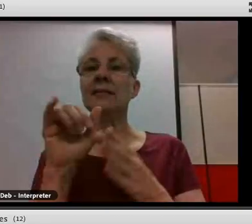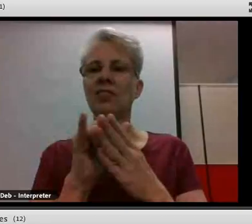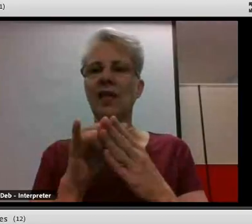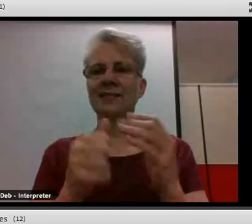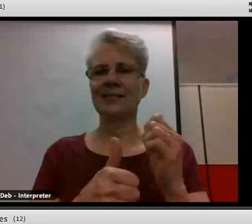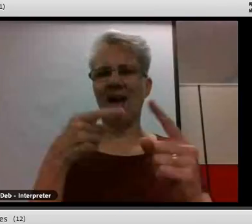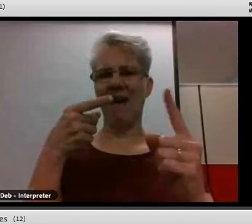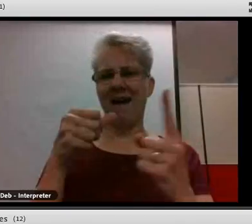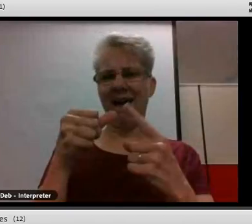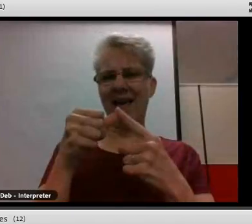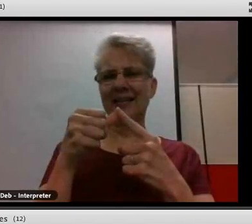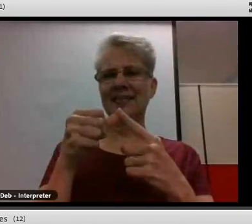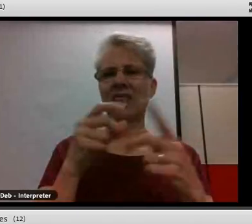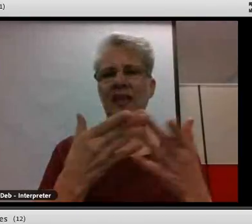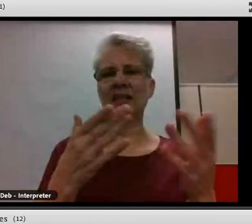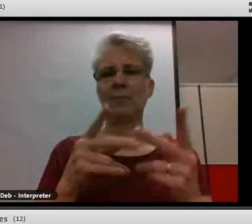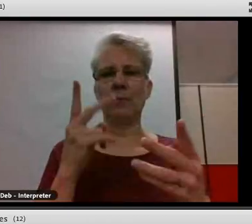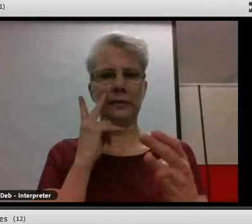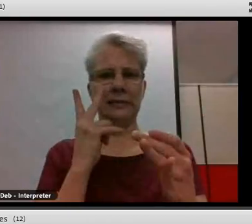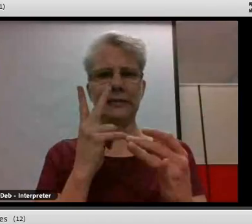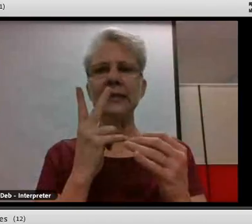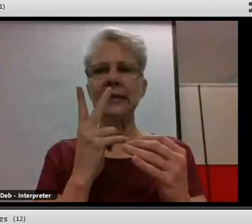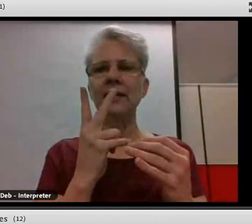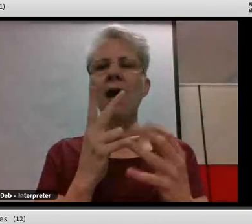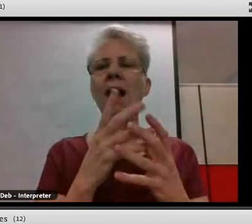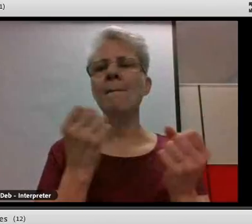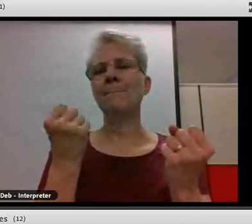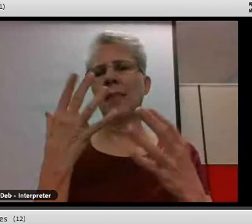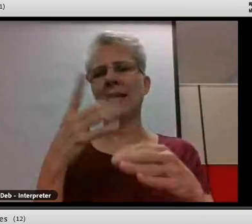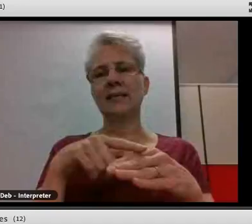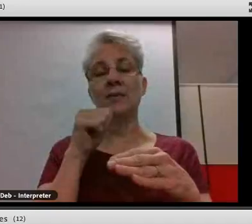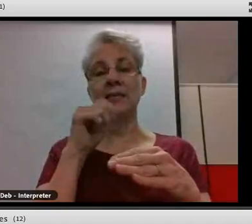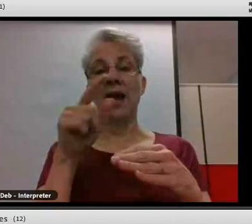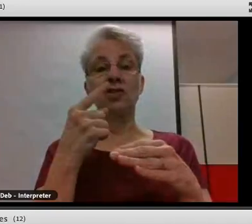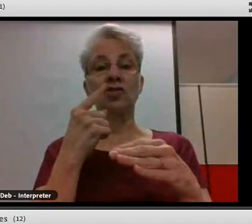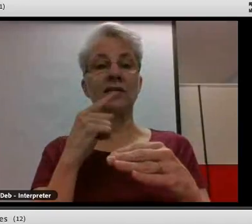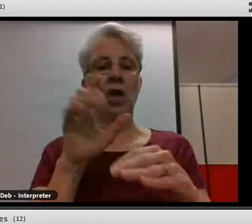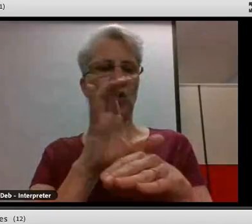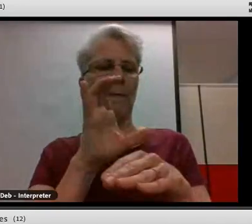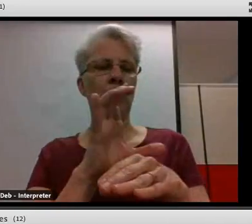somebody like Deb that might do ASL, American Sign Language,